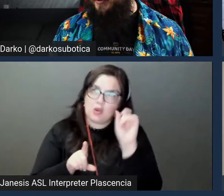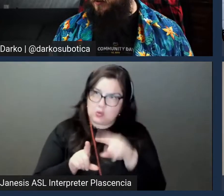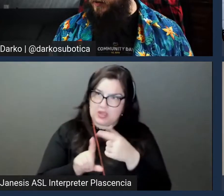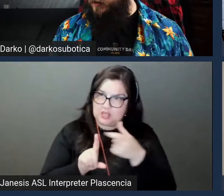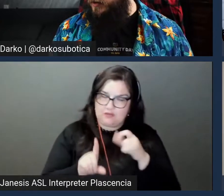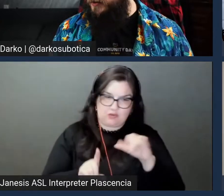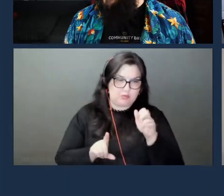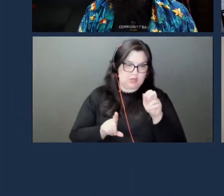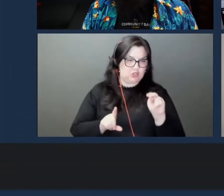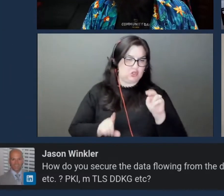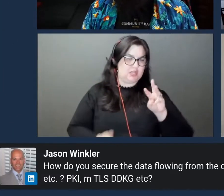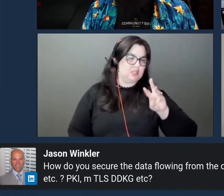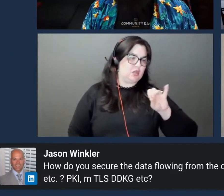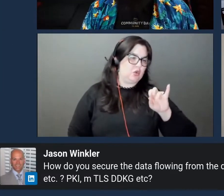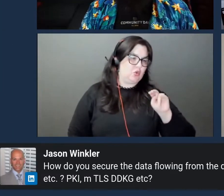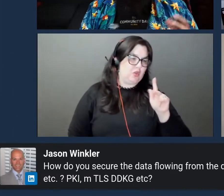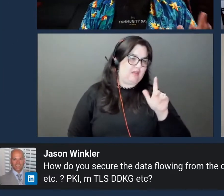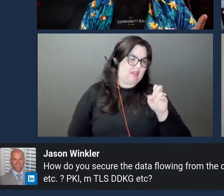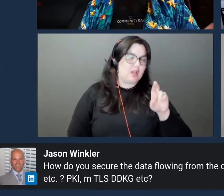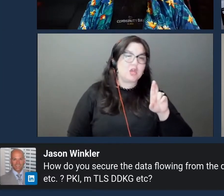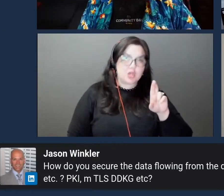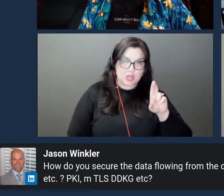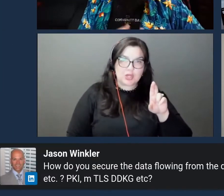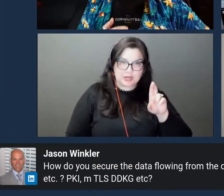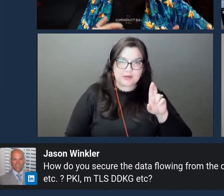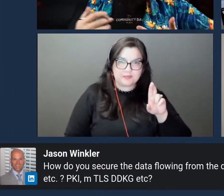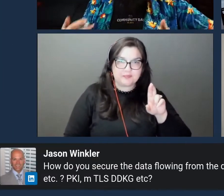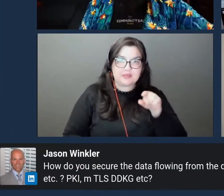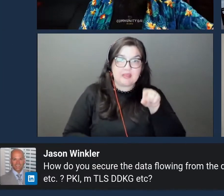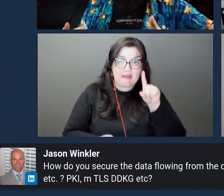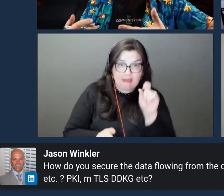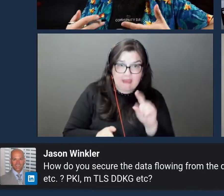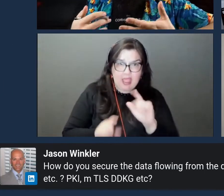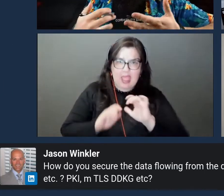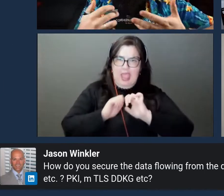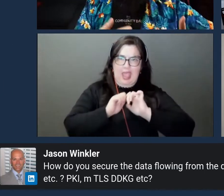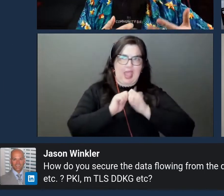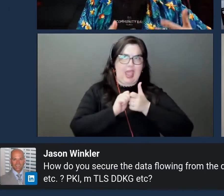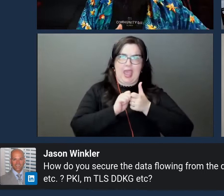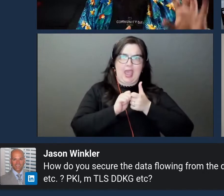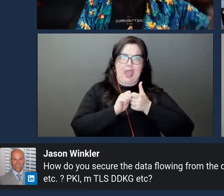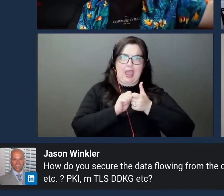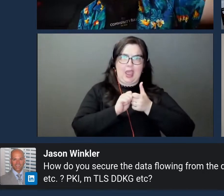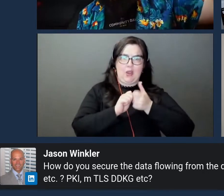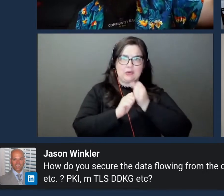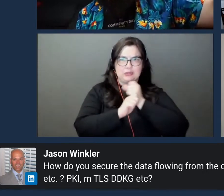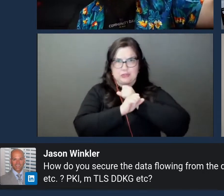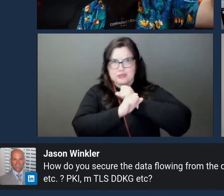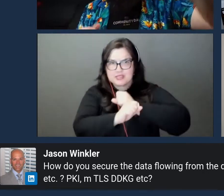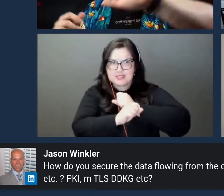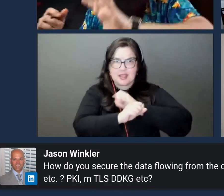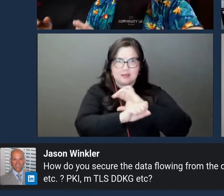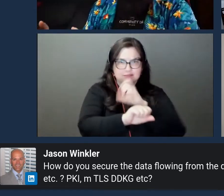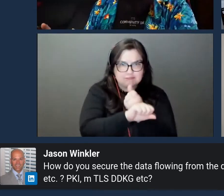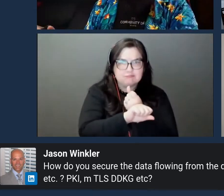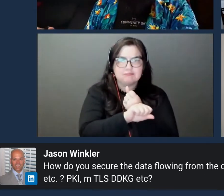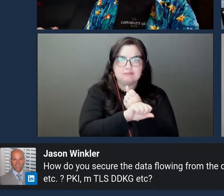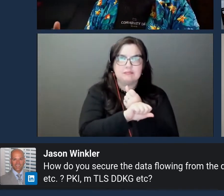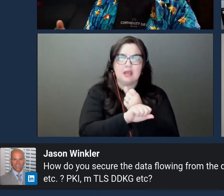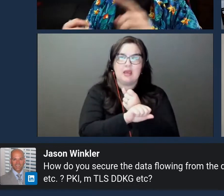Jason Winkler is on chat. He asks, "How do you secure the data flowing "from the camera to AWS Panorama?"